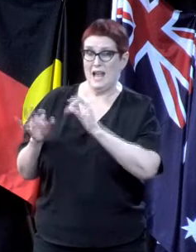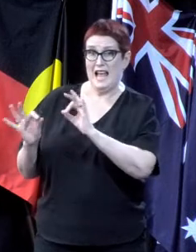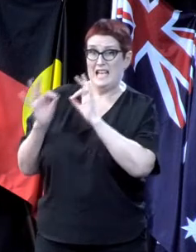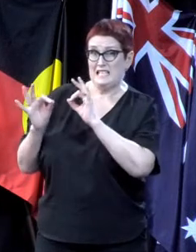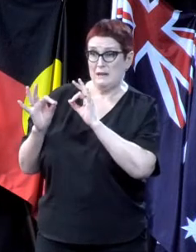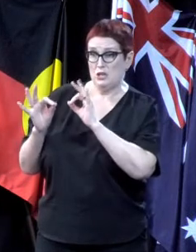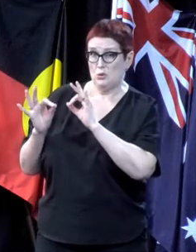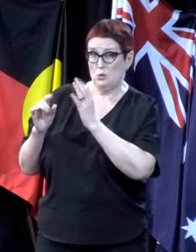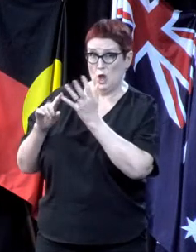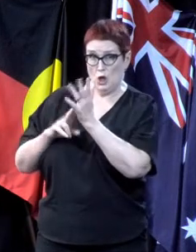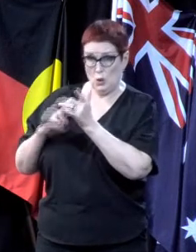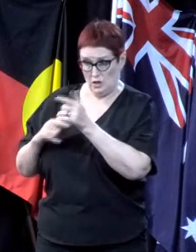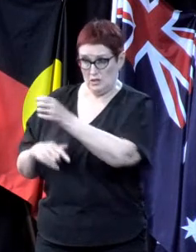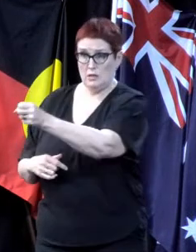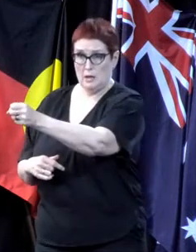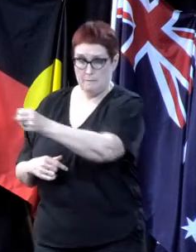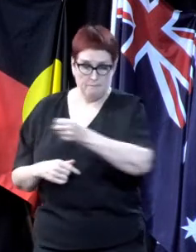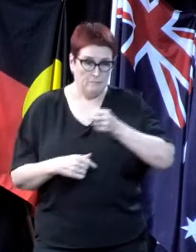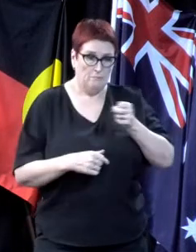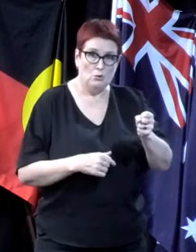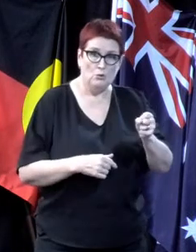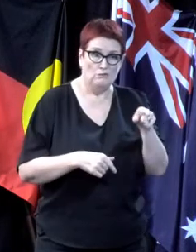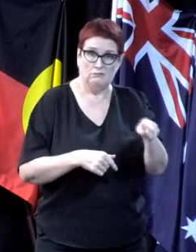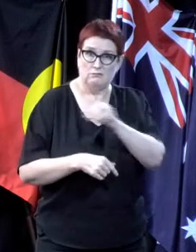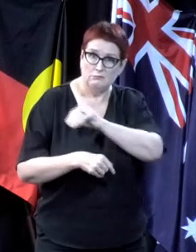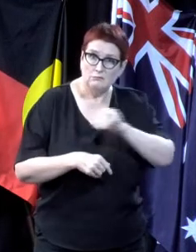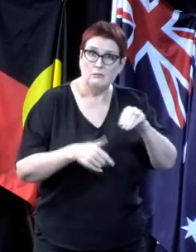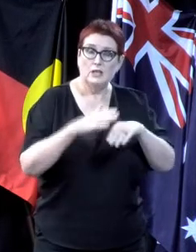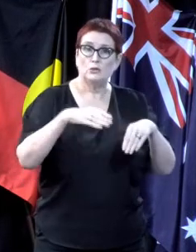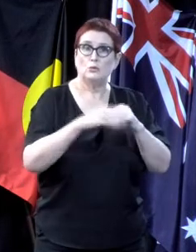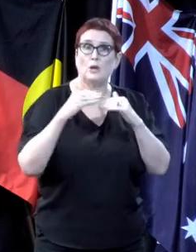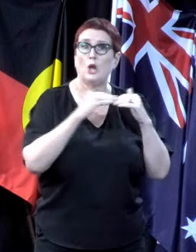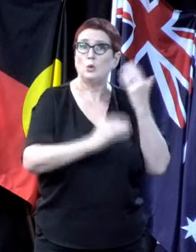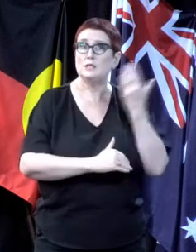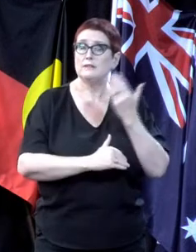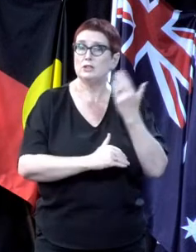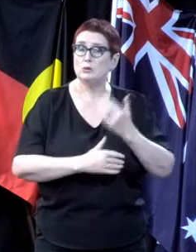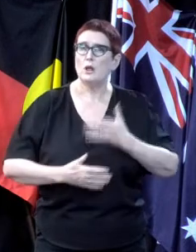into an inclusive school, parental expectations -